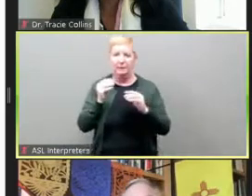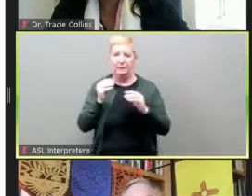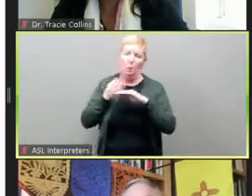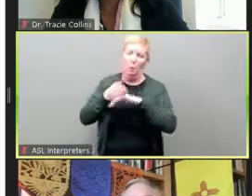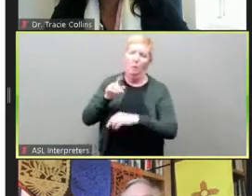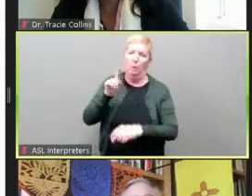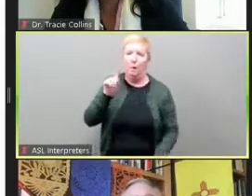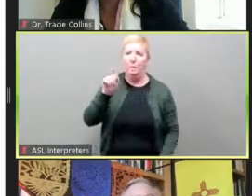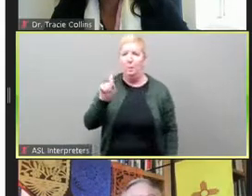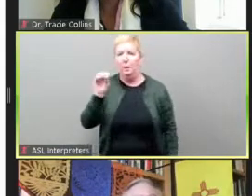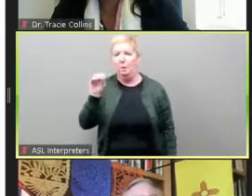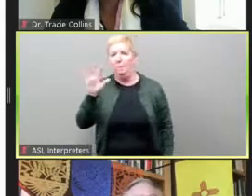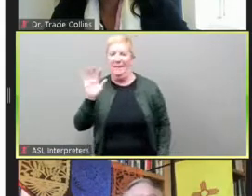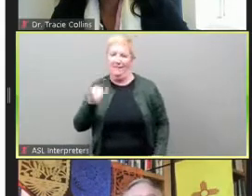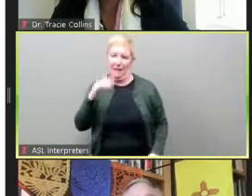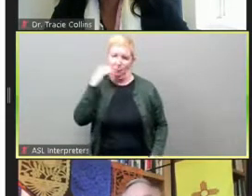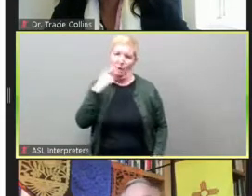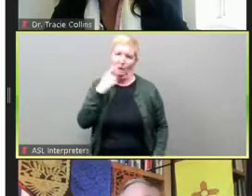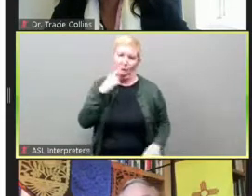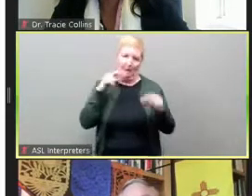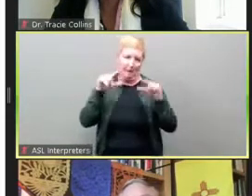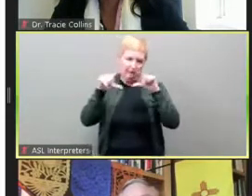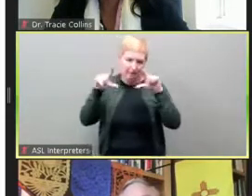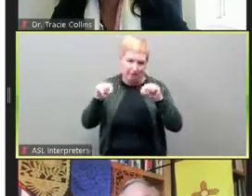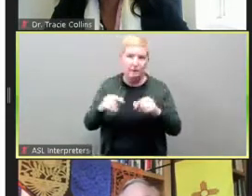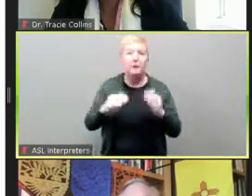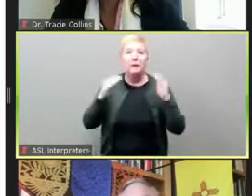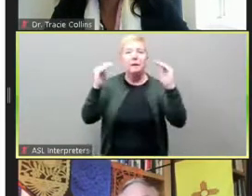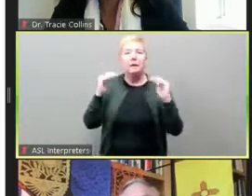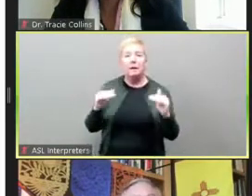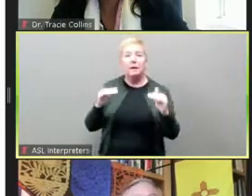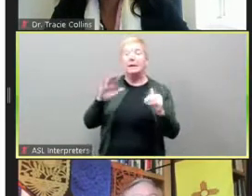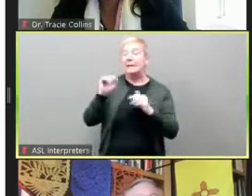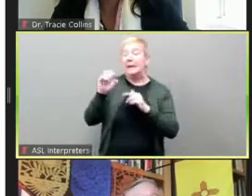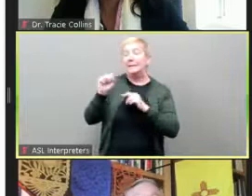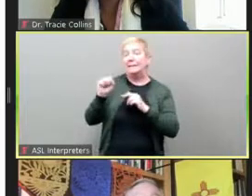red square uh daily case is a little high. Everything else functioning